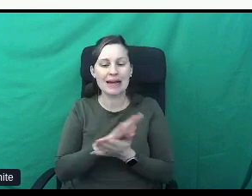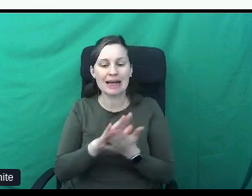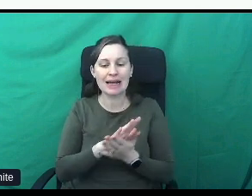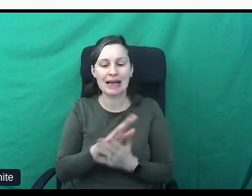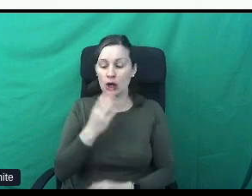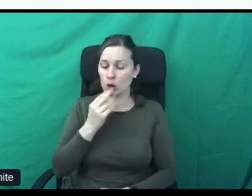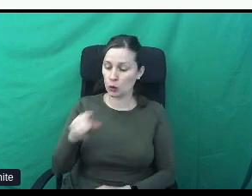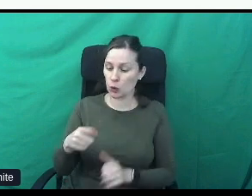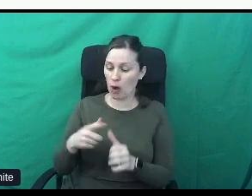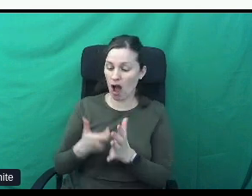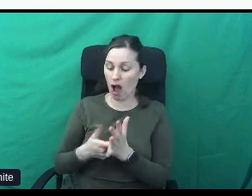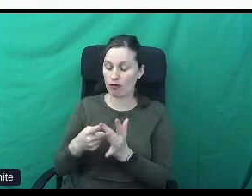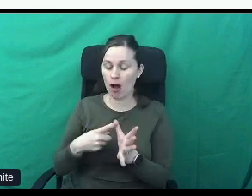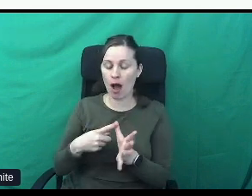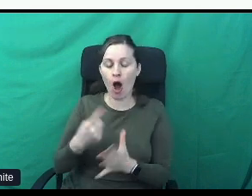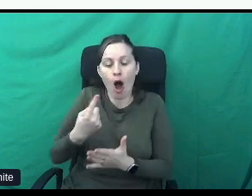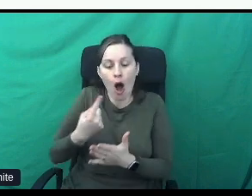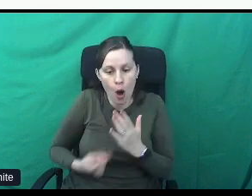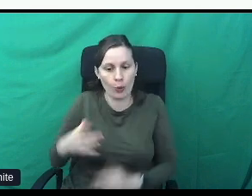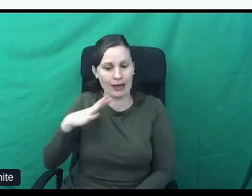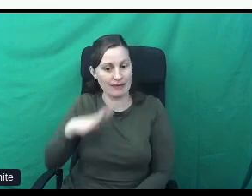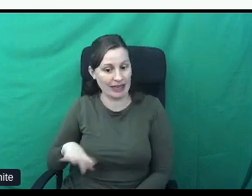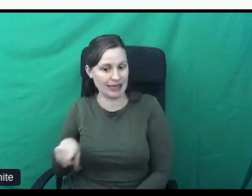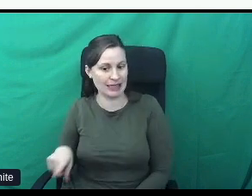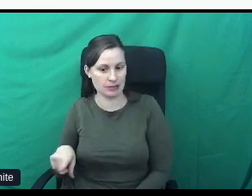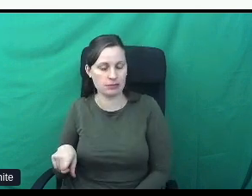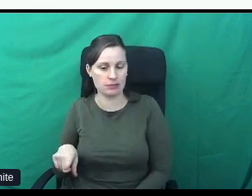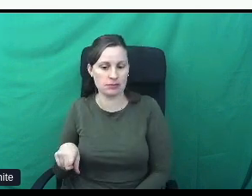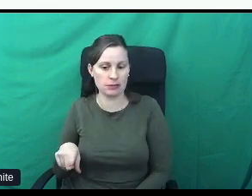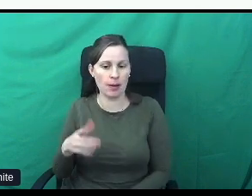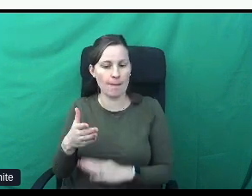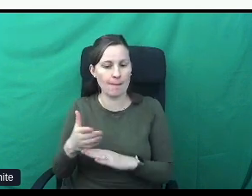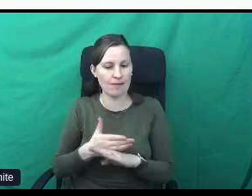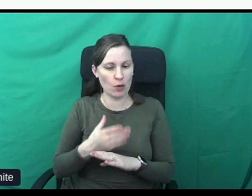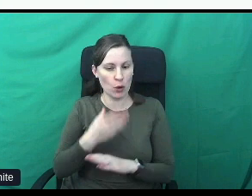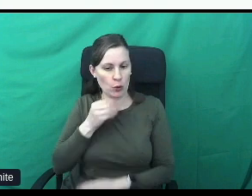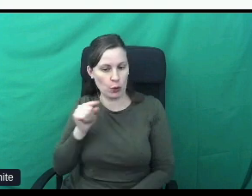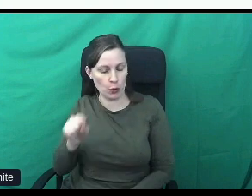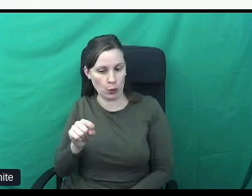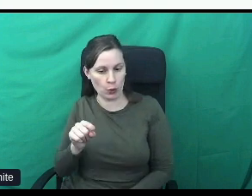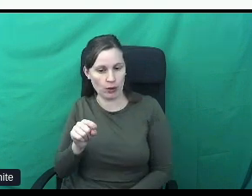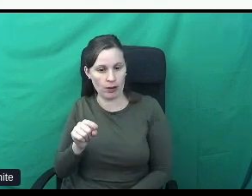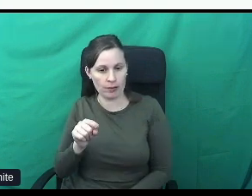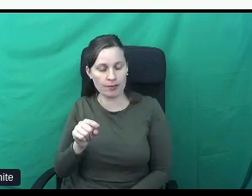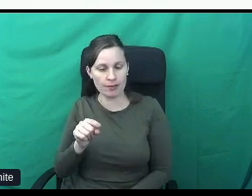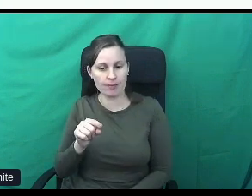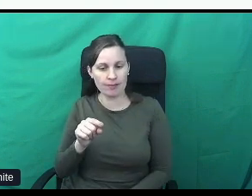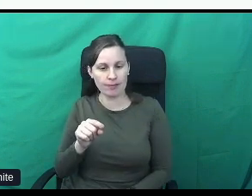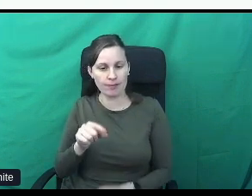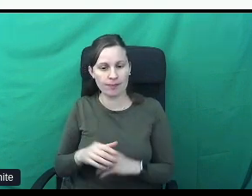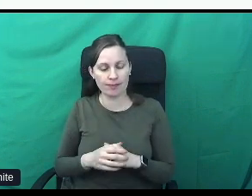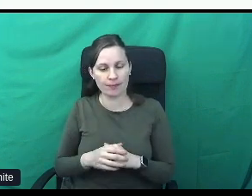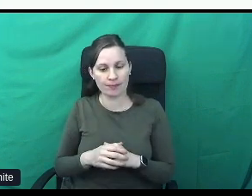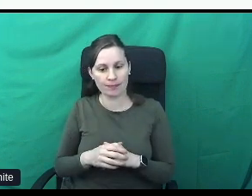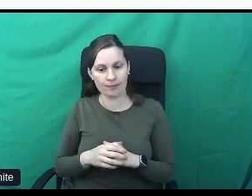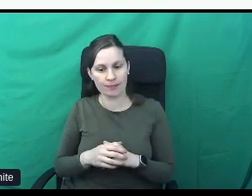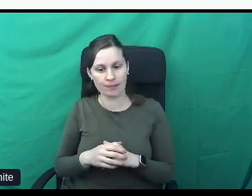You should really question whether you need it before you launch in and that is really the biggest takeaway.